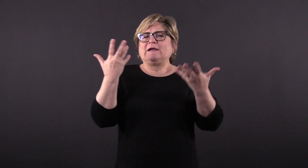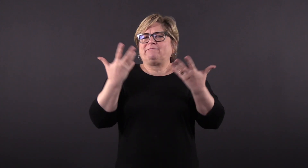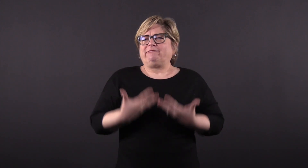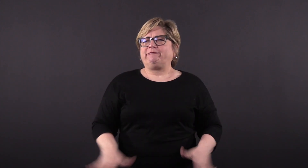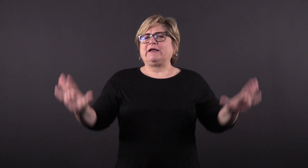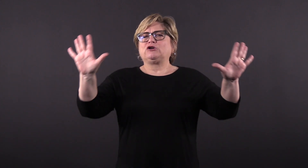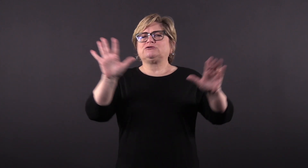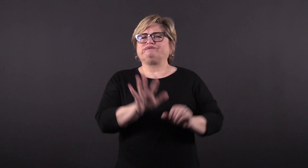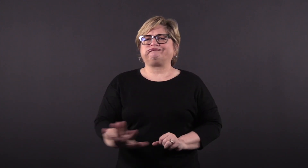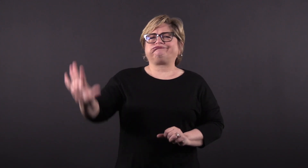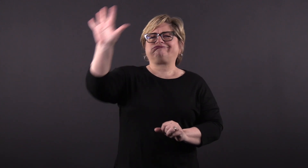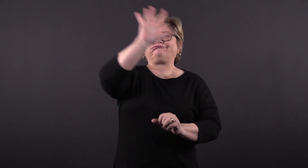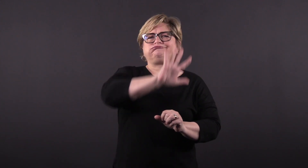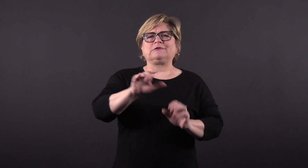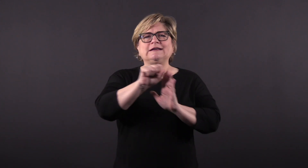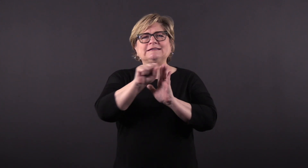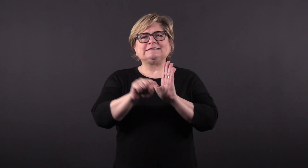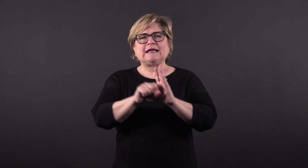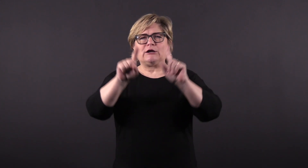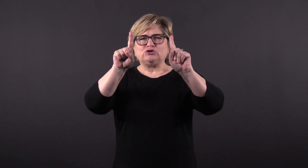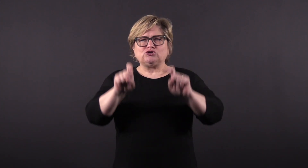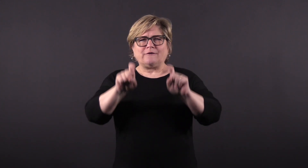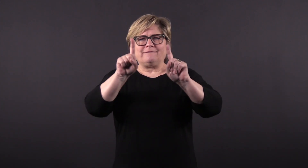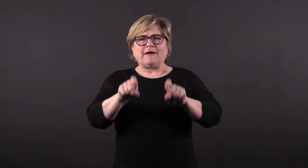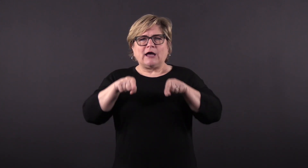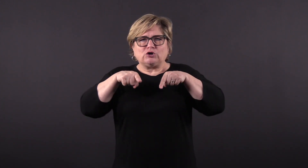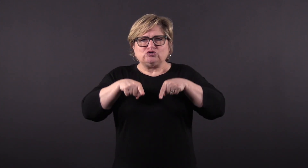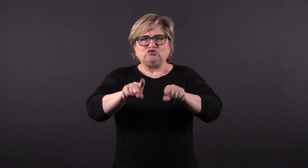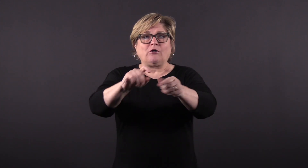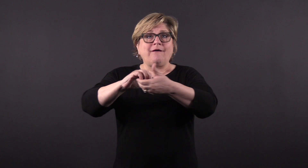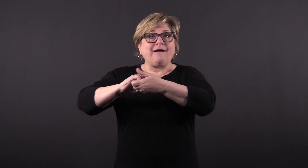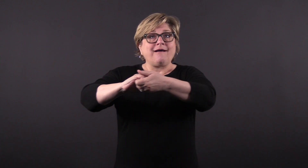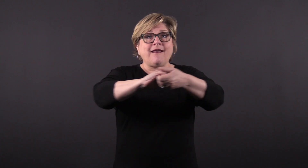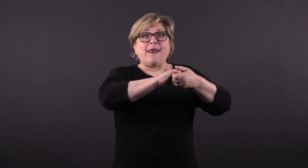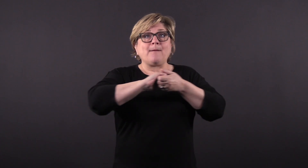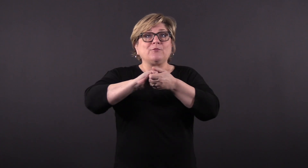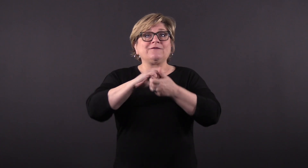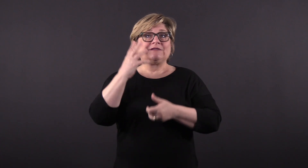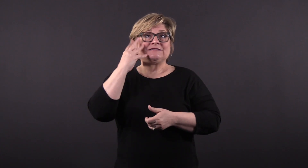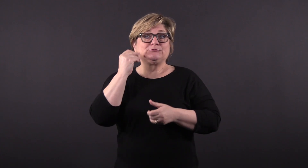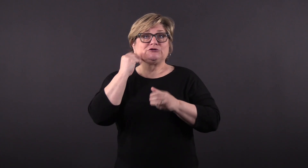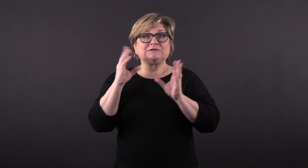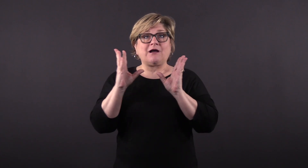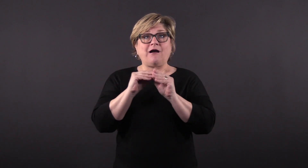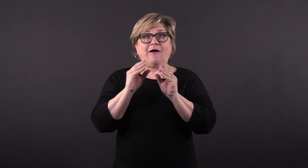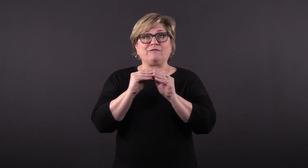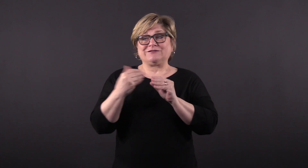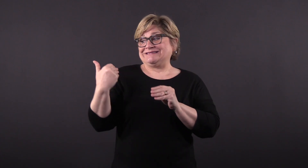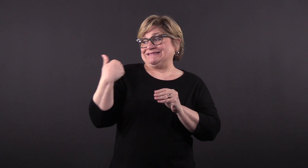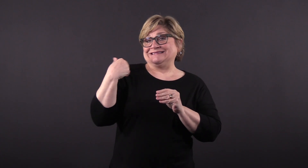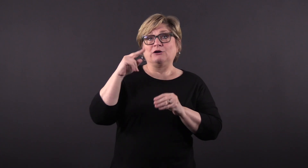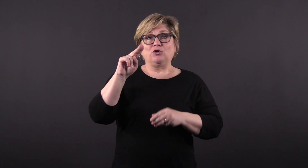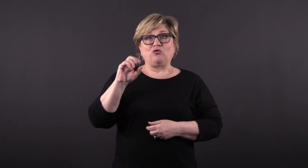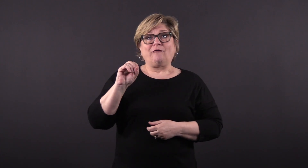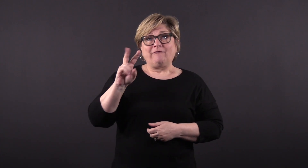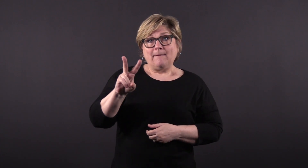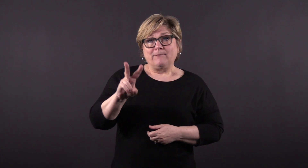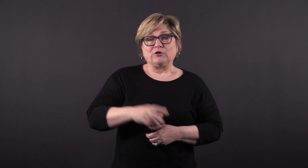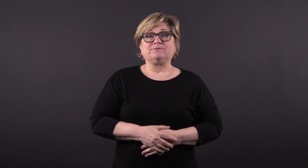We completed a statewide survey during the Collaborative Experience in November.